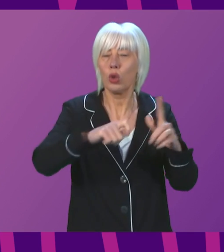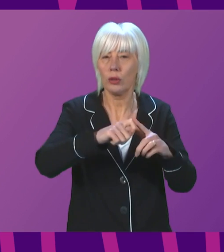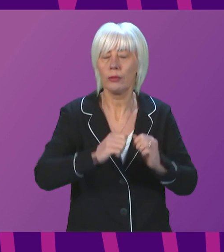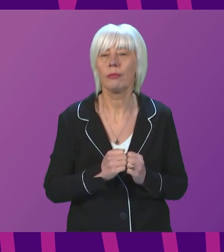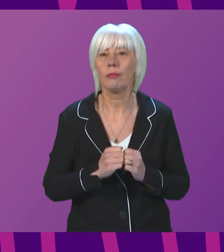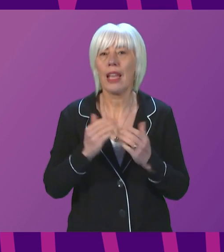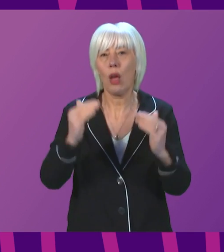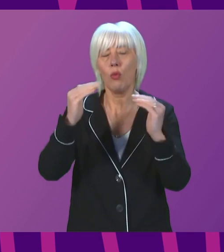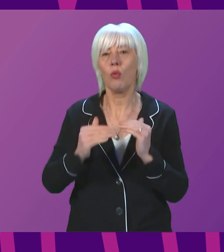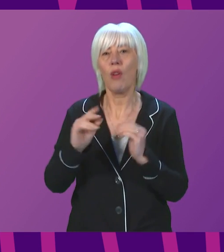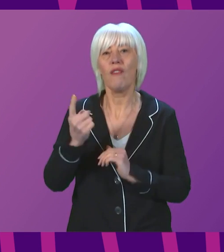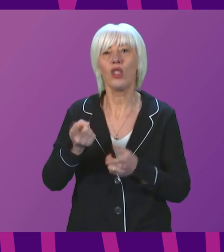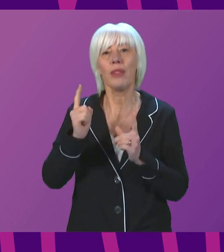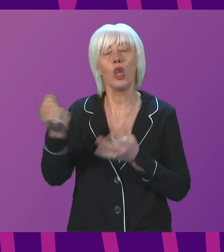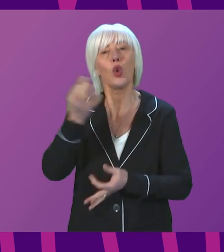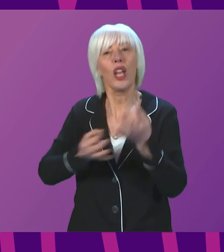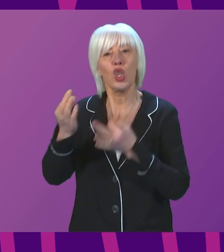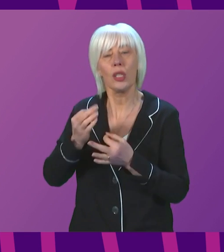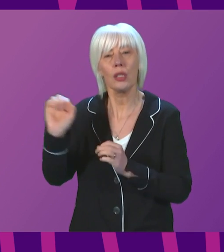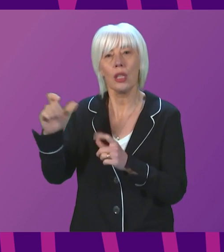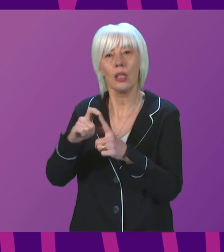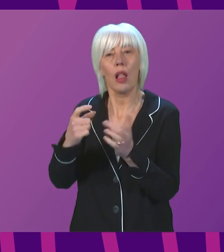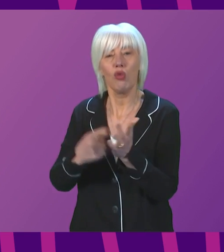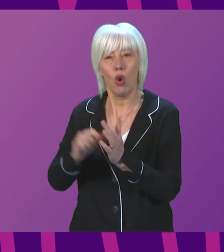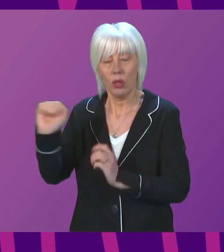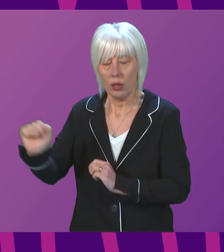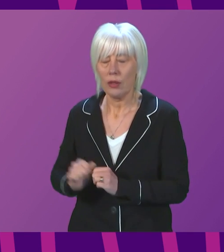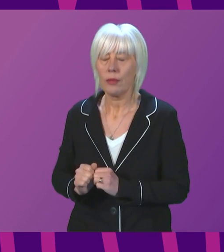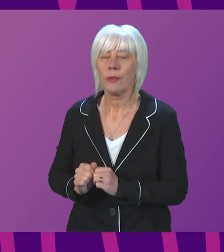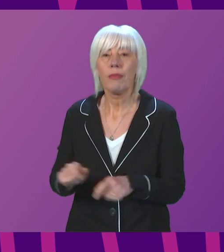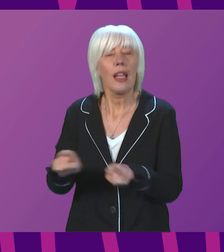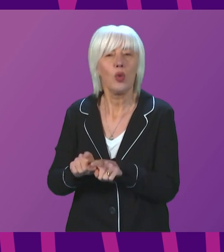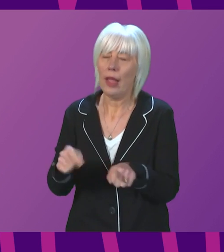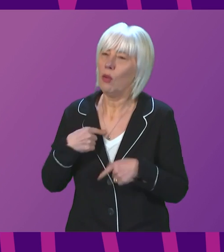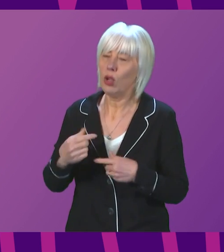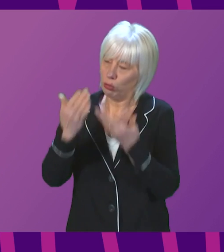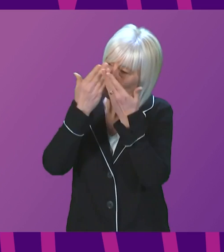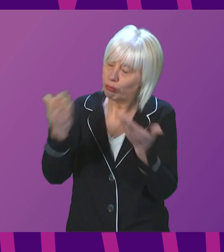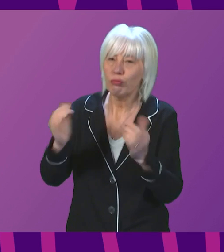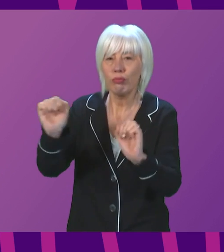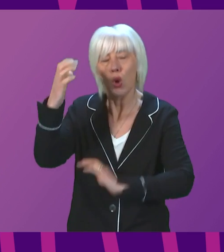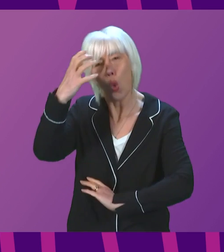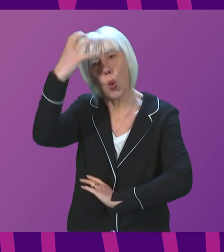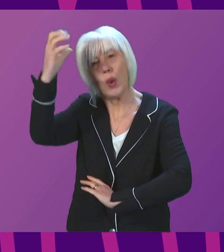Like the First Minister, I pay tribute to Her Majesty the Queen and her incredible service